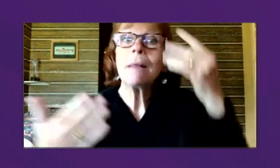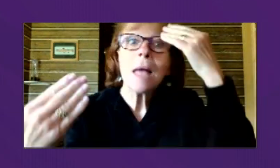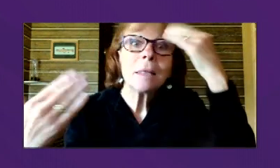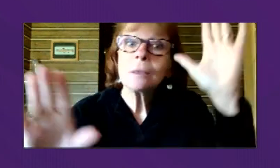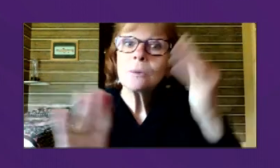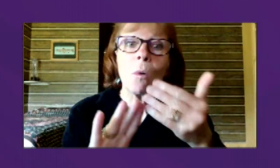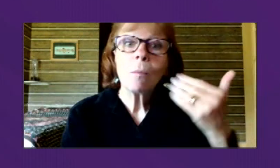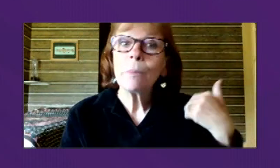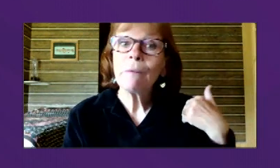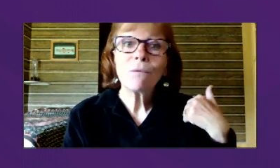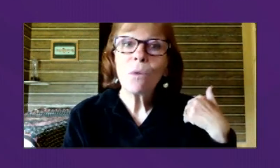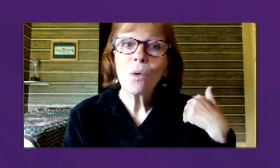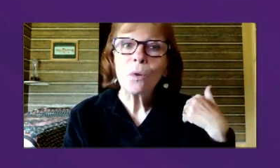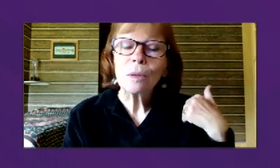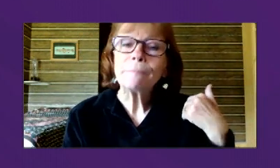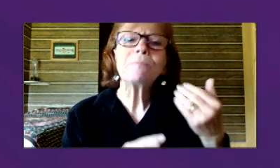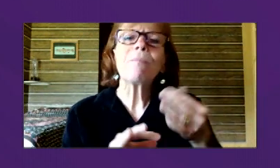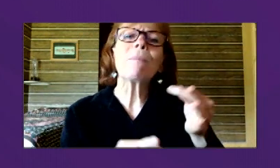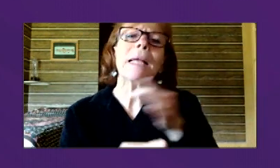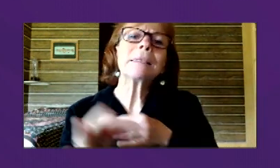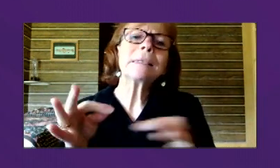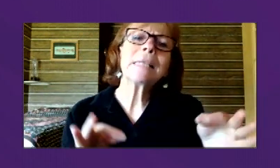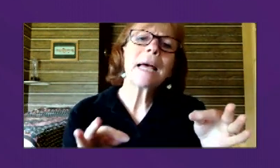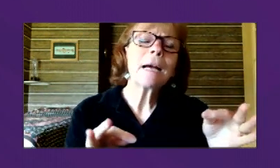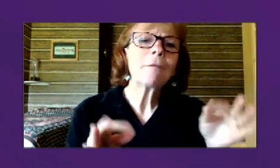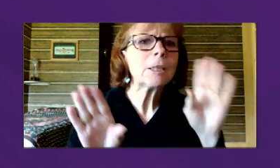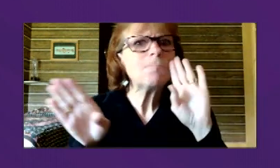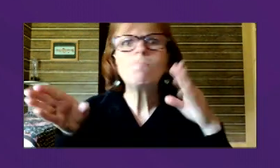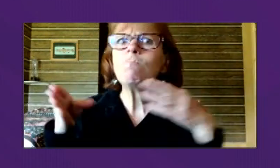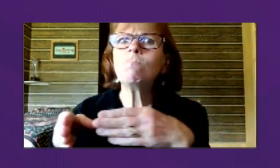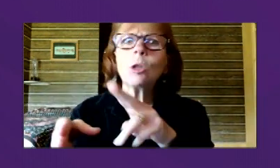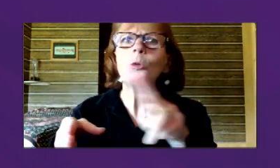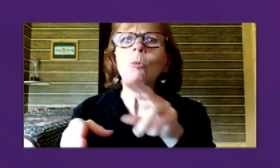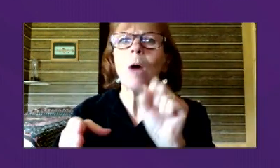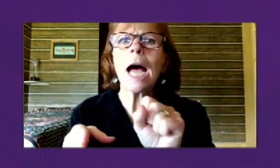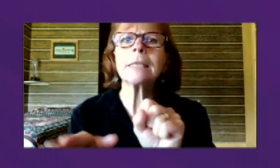rather than focusing on the narrative of the United States' desire to gain land,